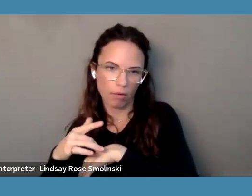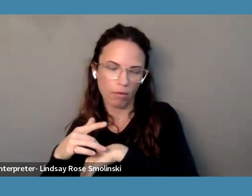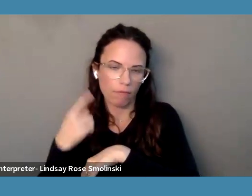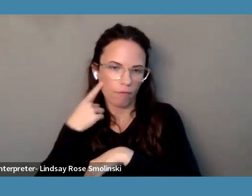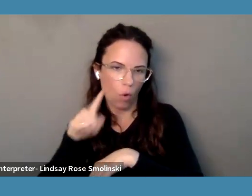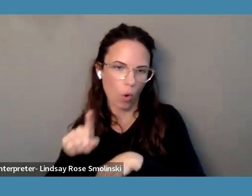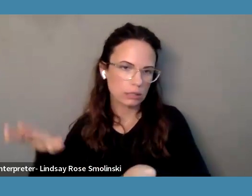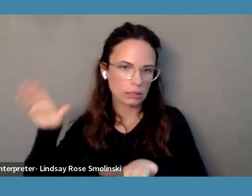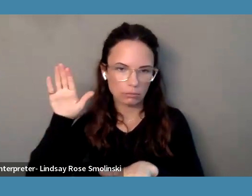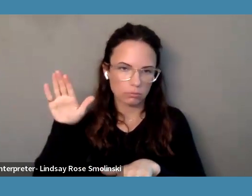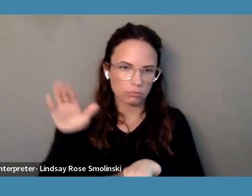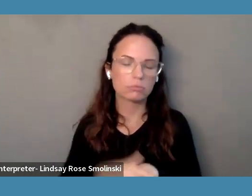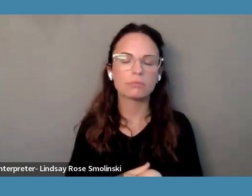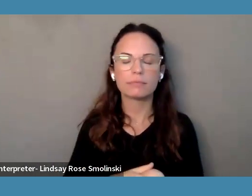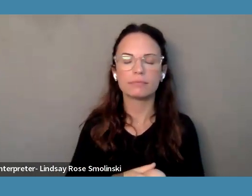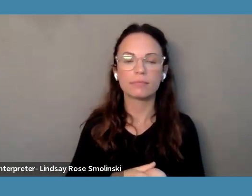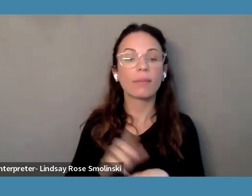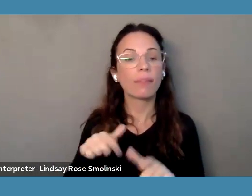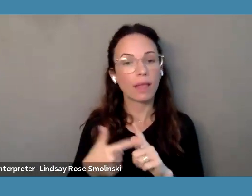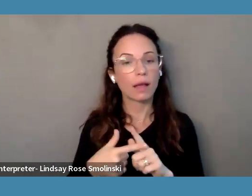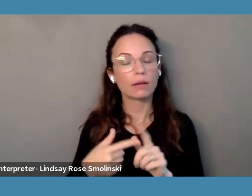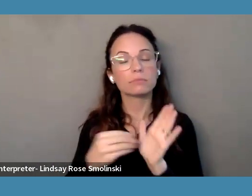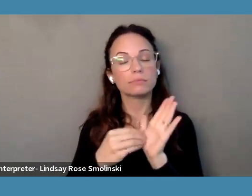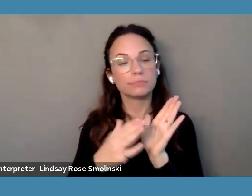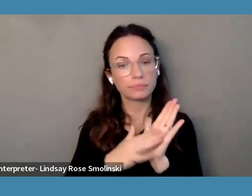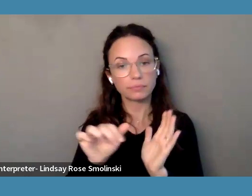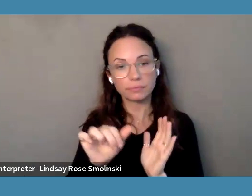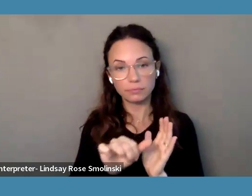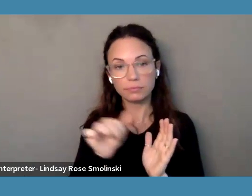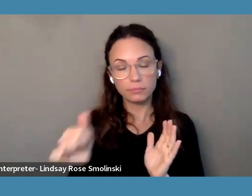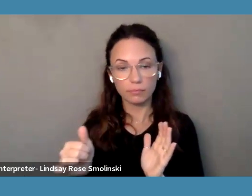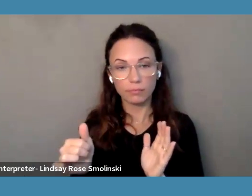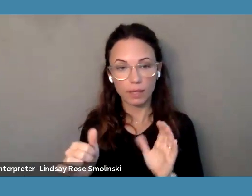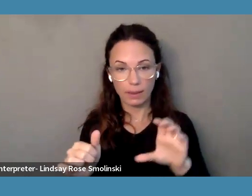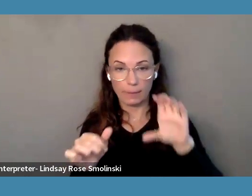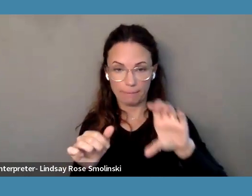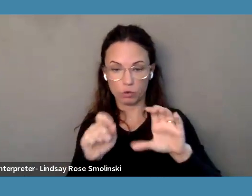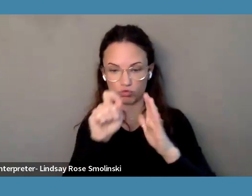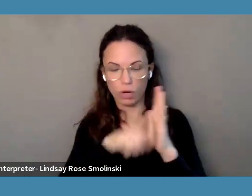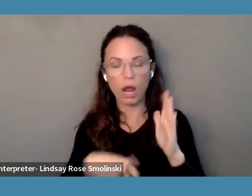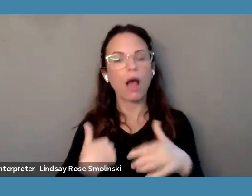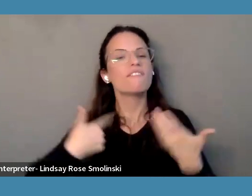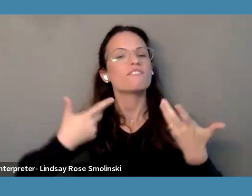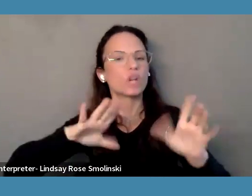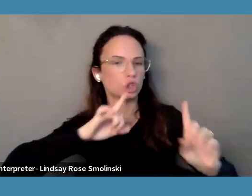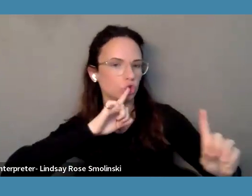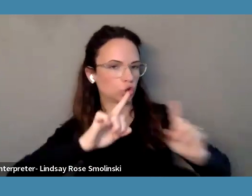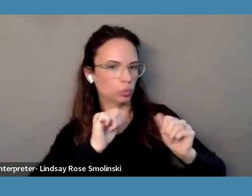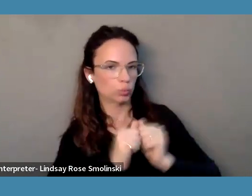And then you would put another paragraph, I conferred with respondent